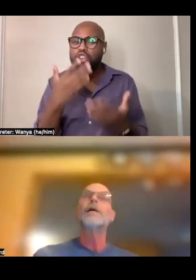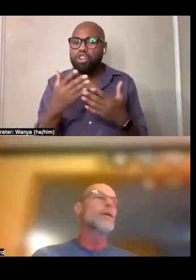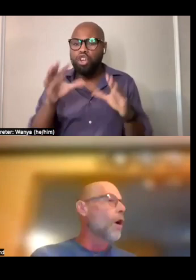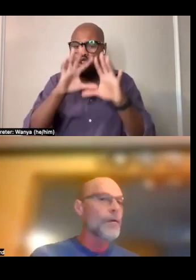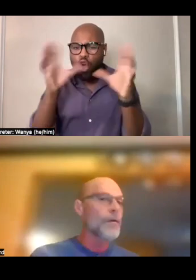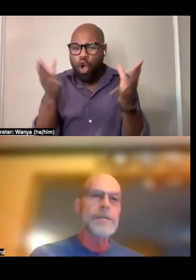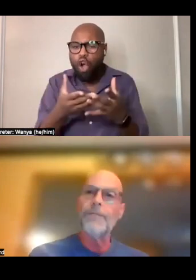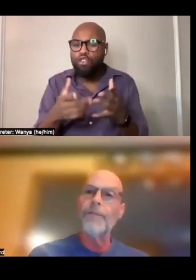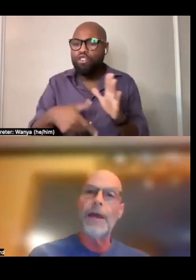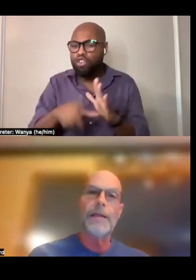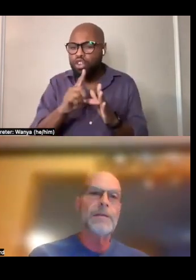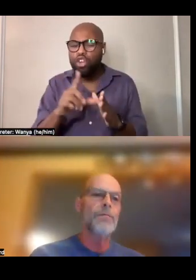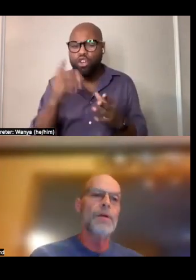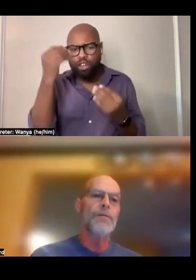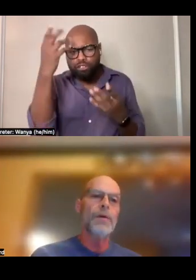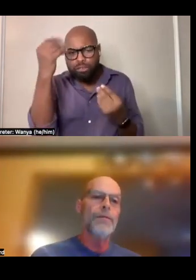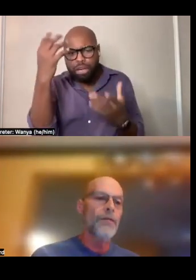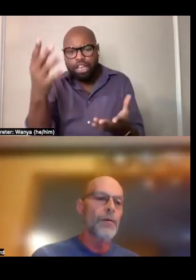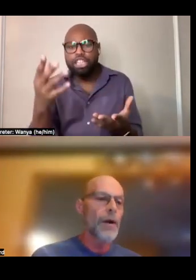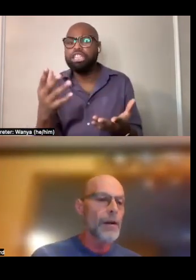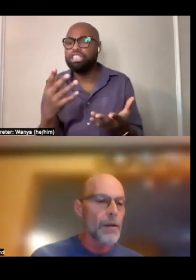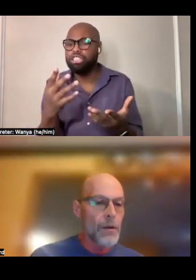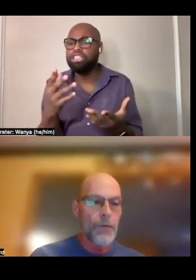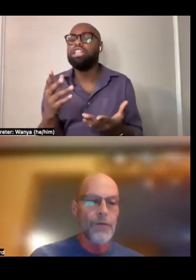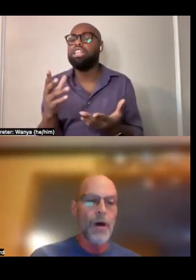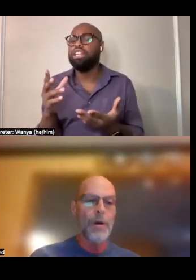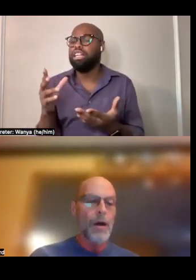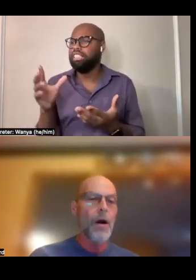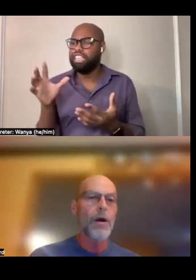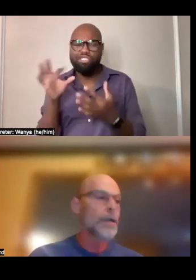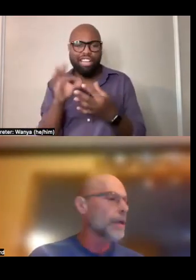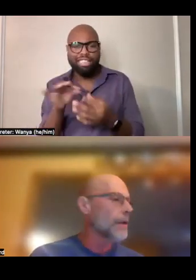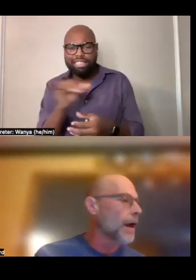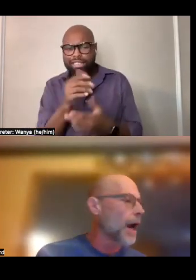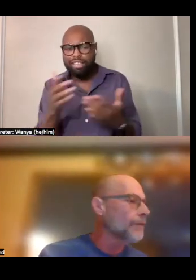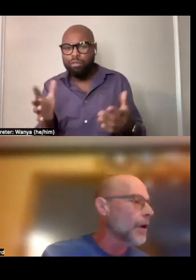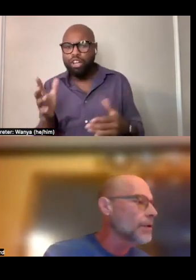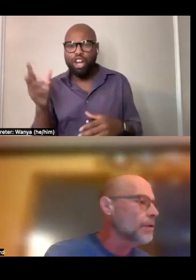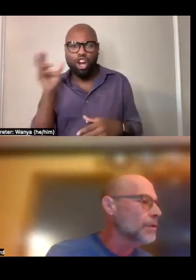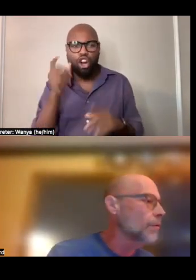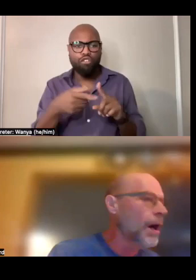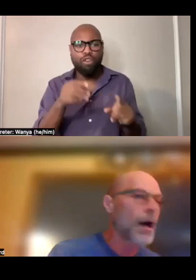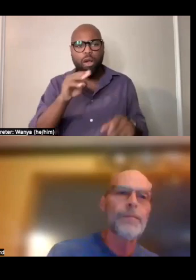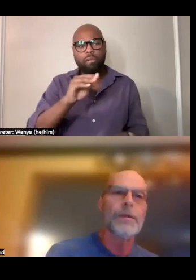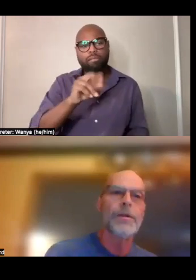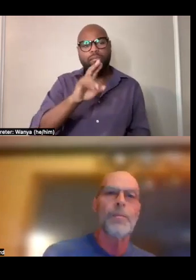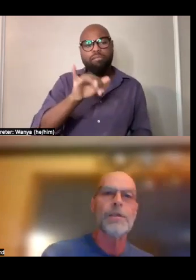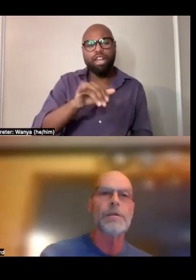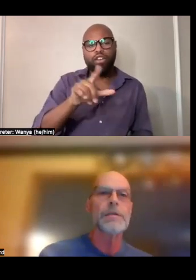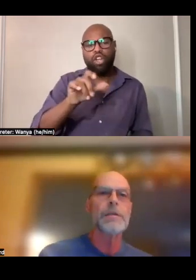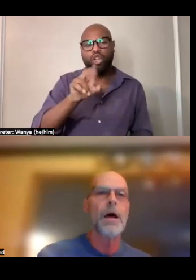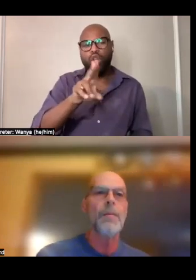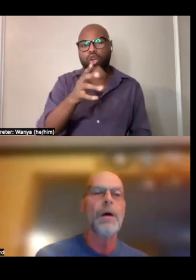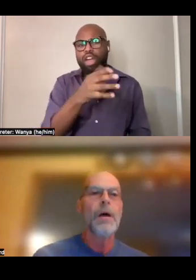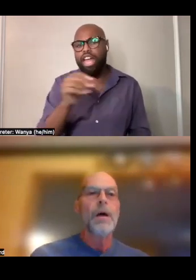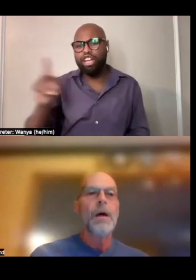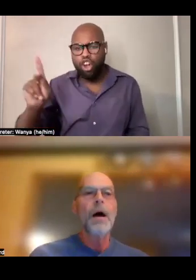It's along the same veins that we've heard from Mary Lou, from Kartik and that I've tried to mention some.